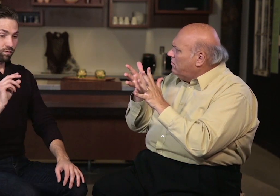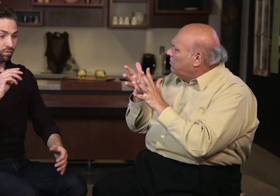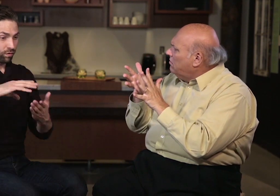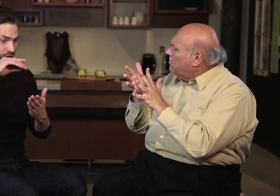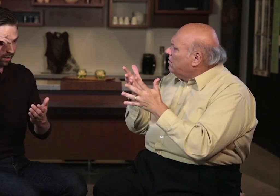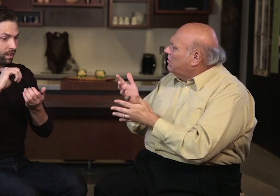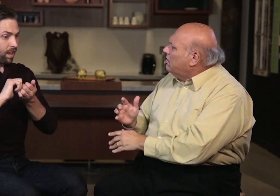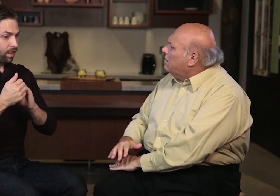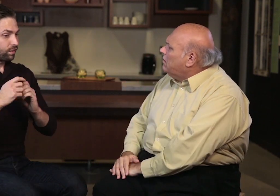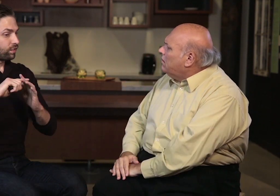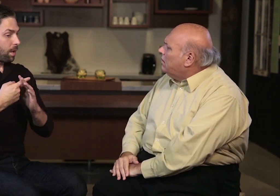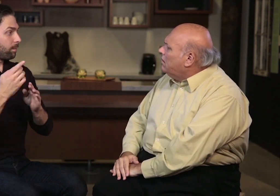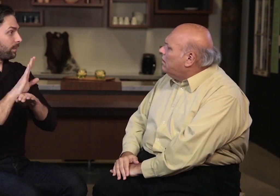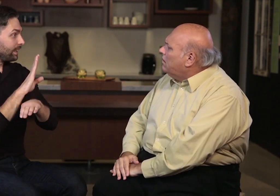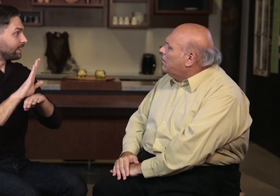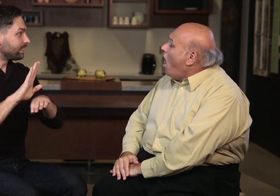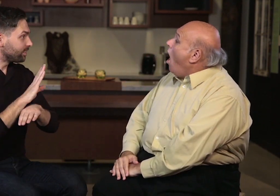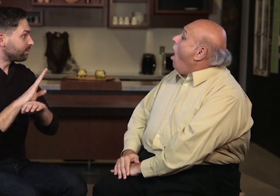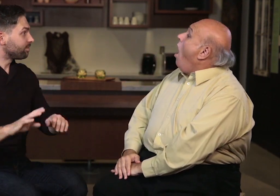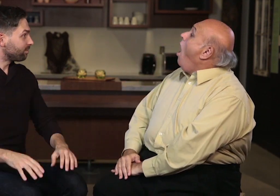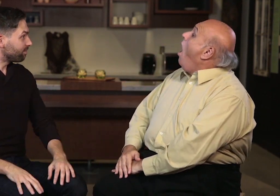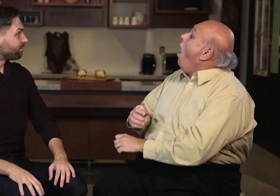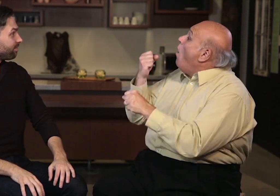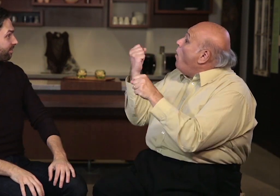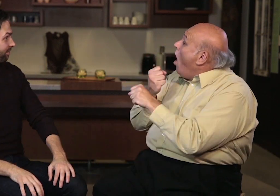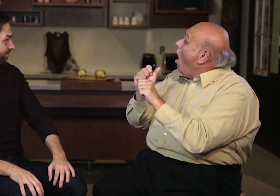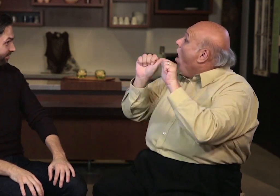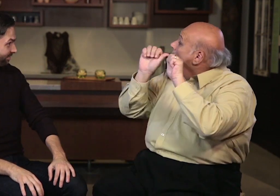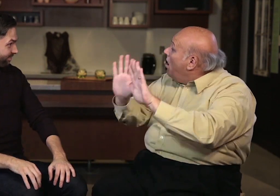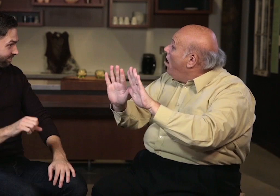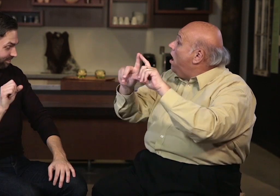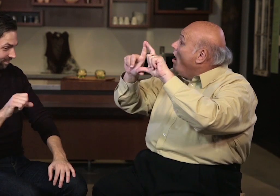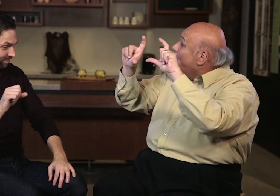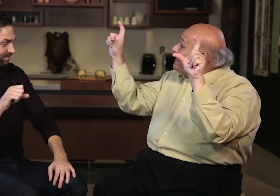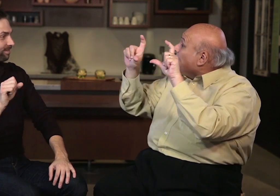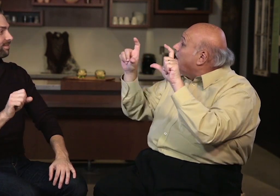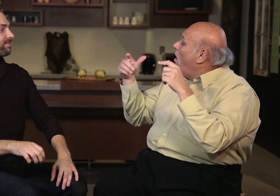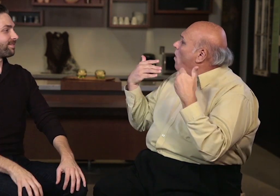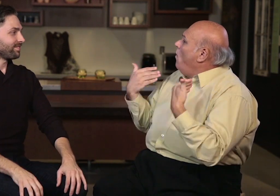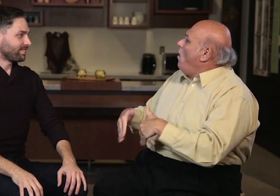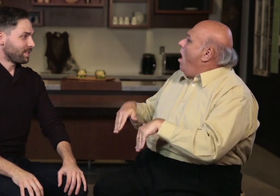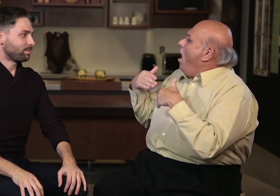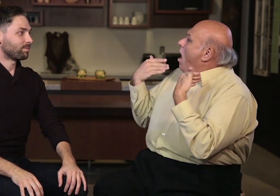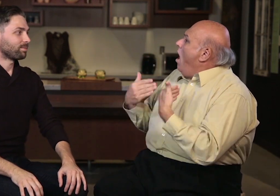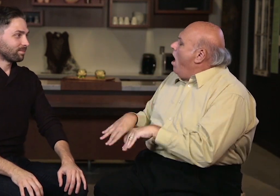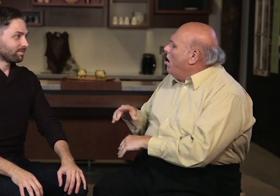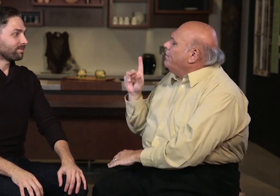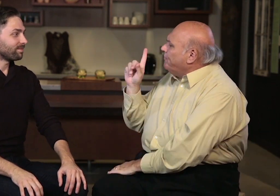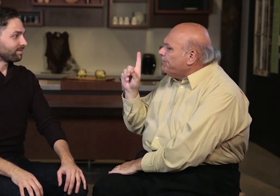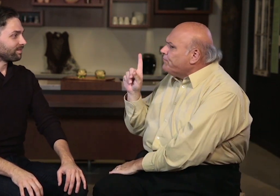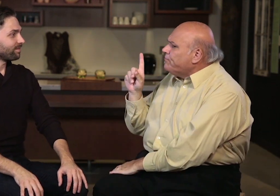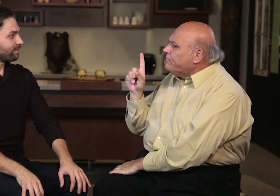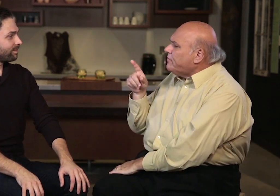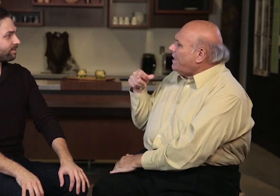No, online site to learn how to start a business. Oh on the Internet?